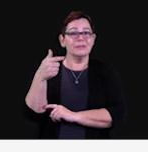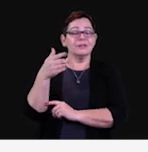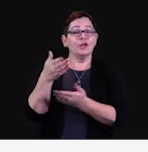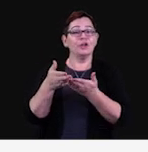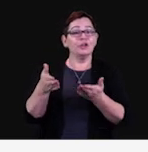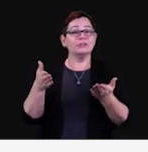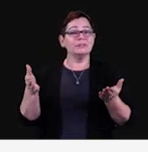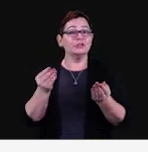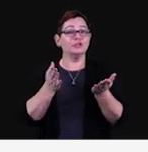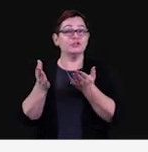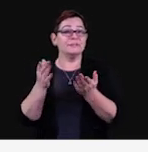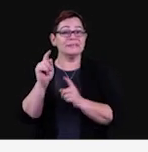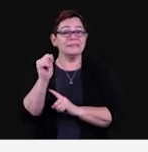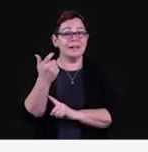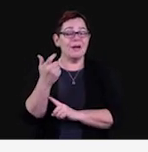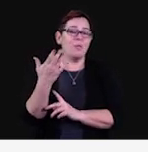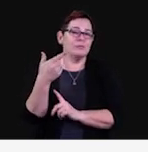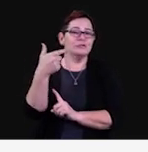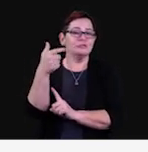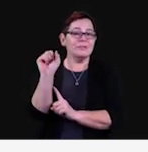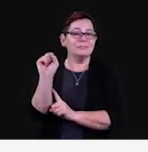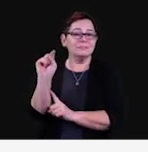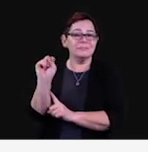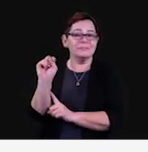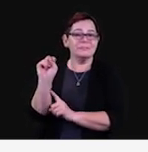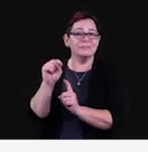tax, the harmonized sales tax or HST.